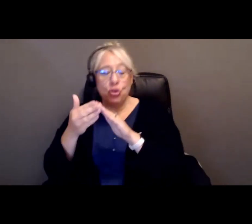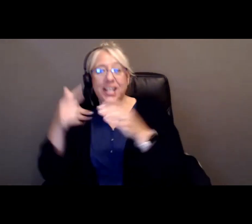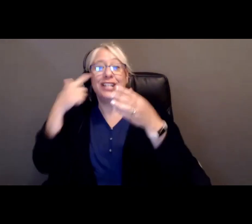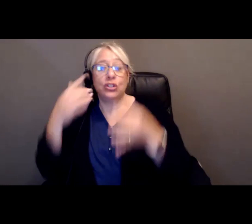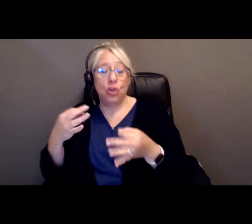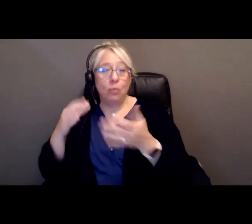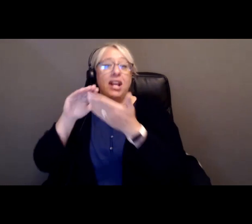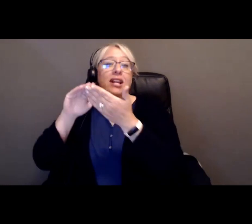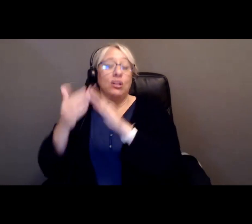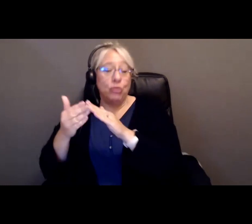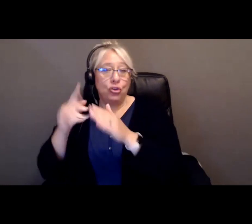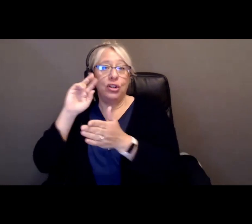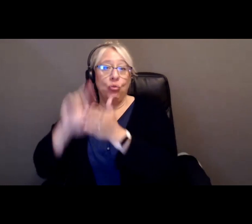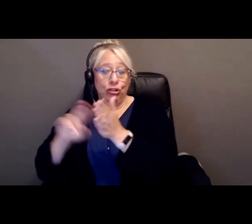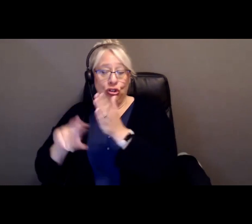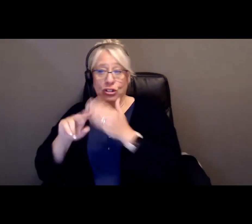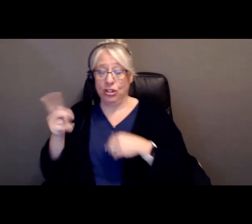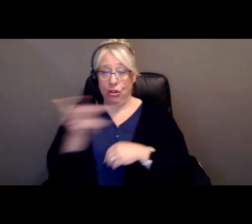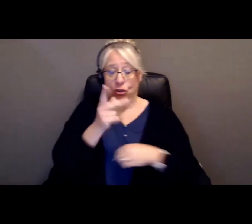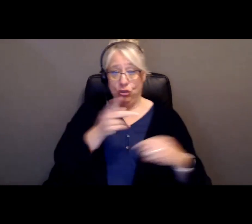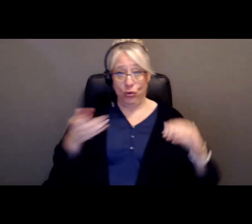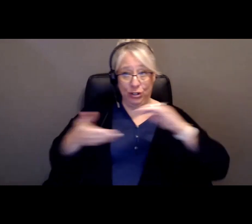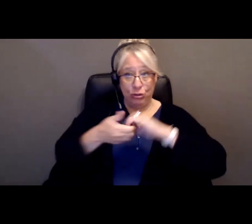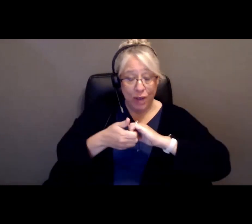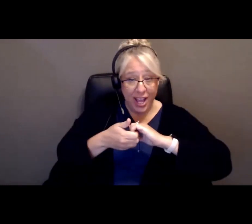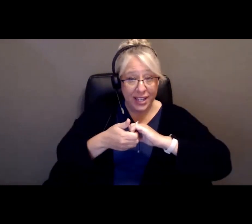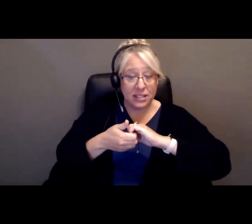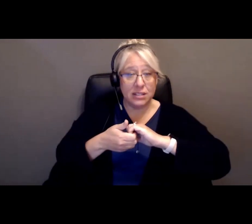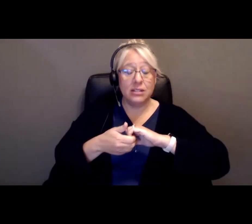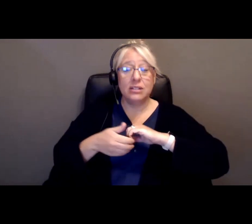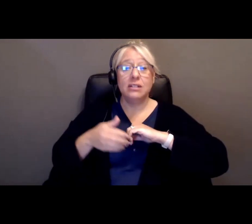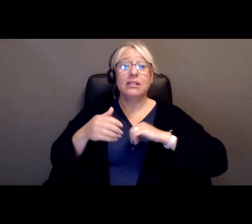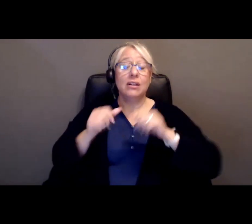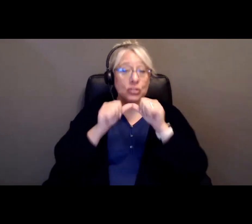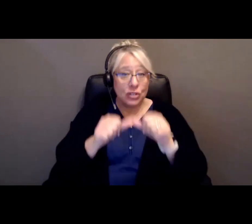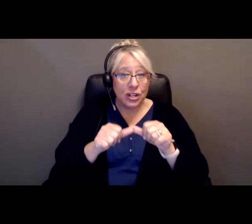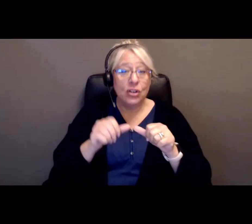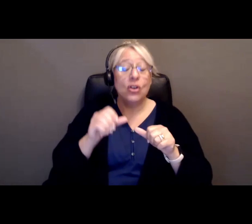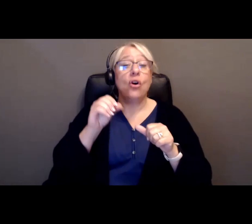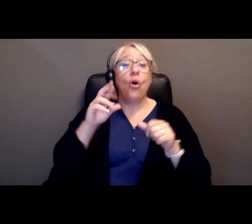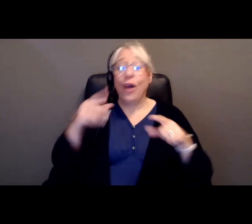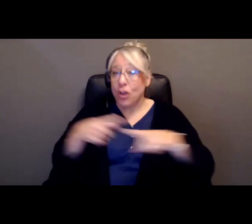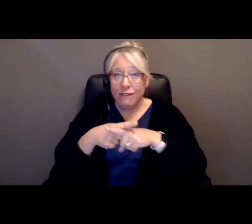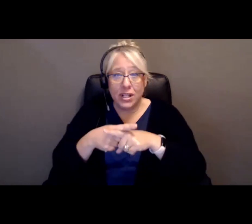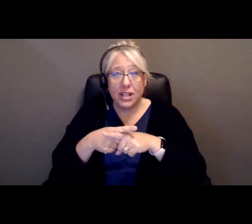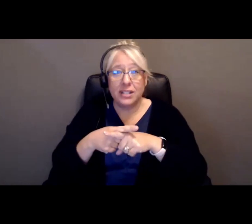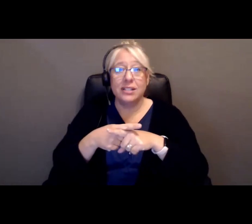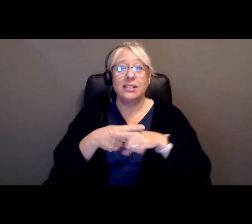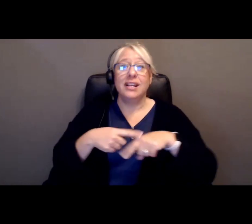Are they always ever in conflict? And is the purpose of academia to serve community or is